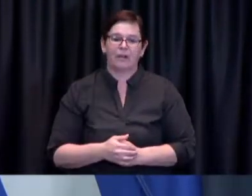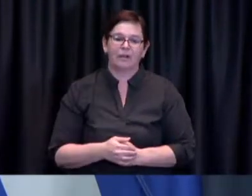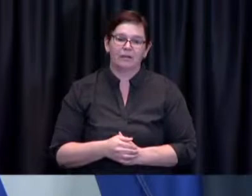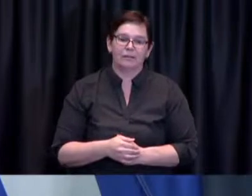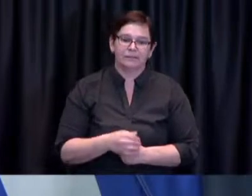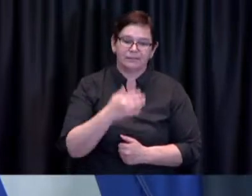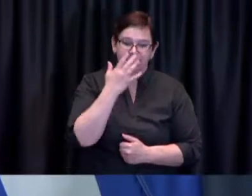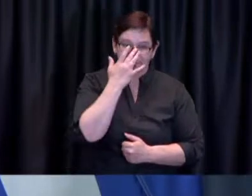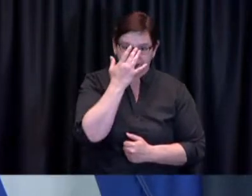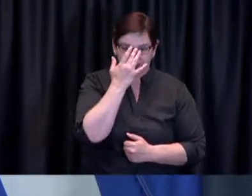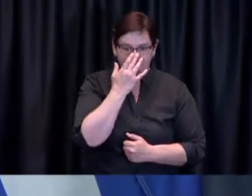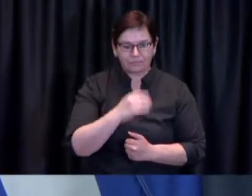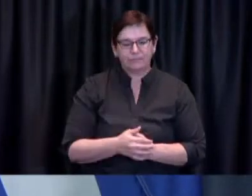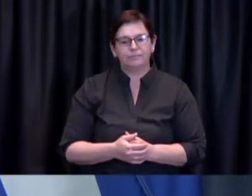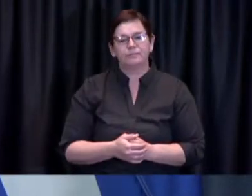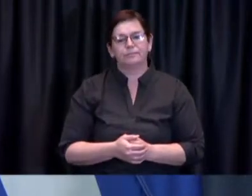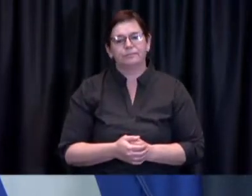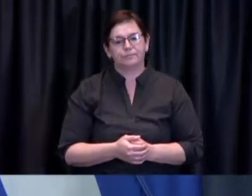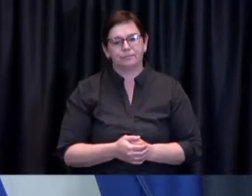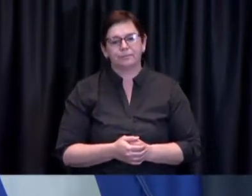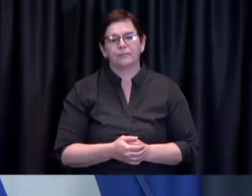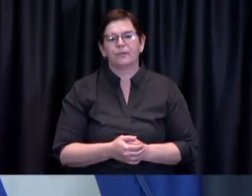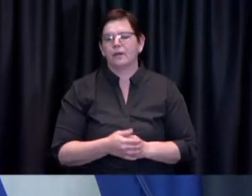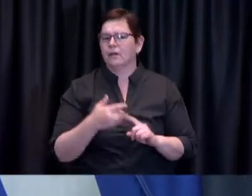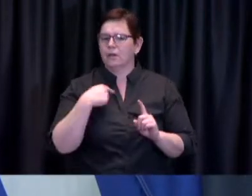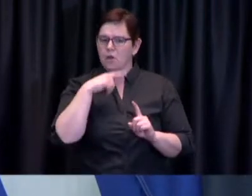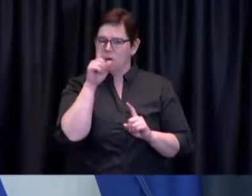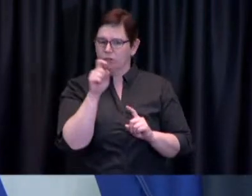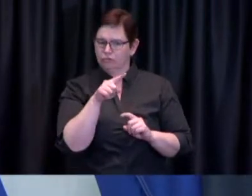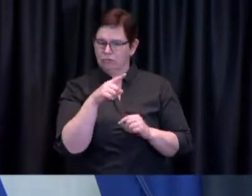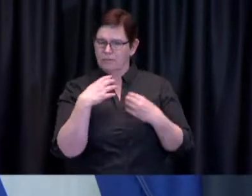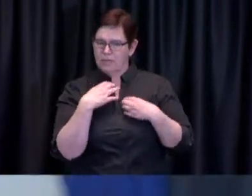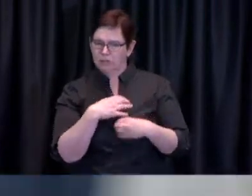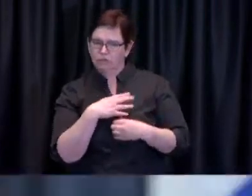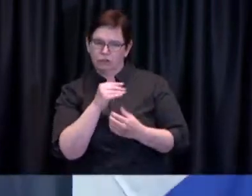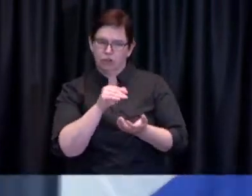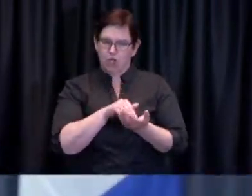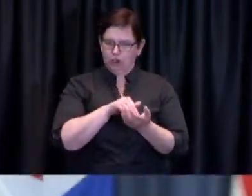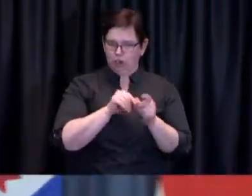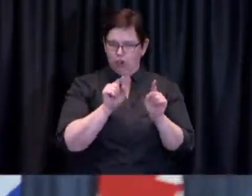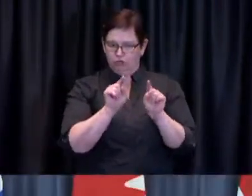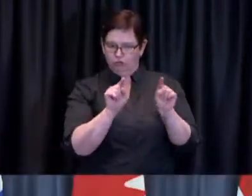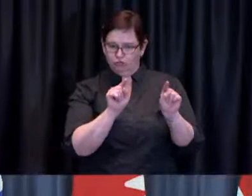hi thanks brad a question for the Mayor and Dr. de Villa um on on the hockey playoffs uh leafs and